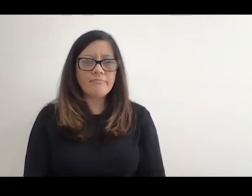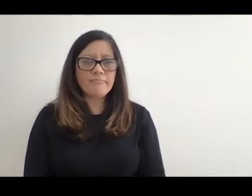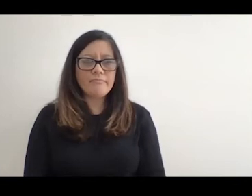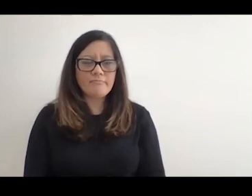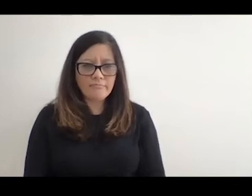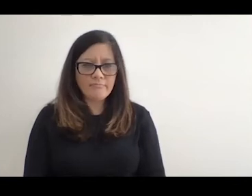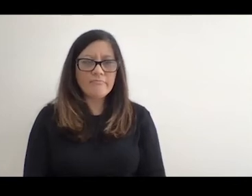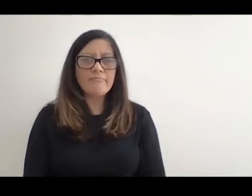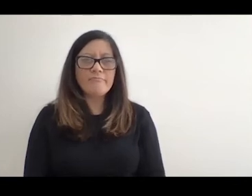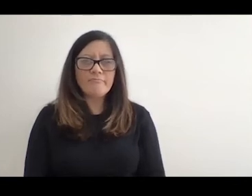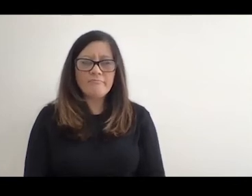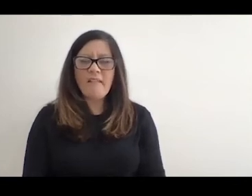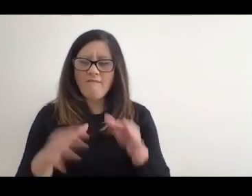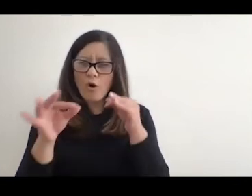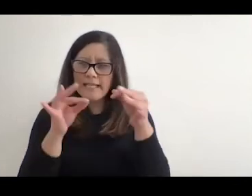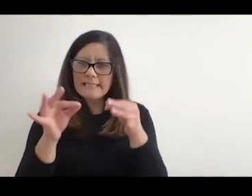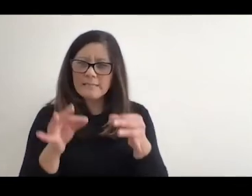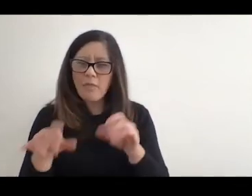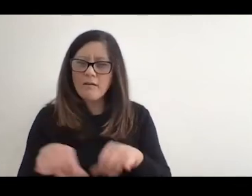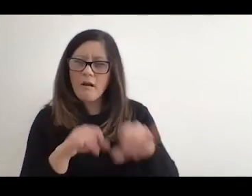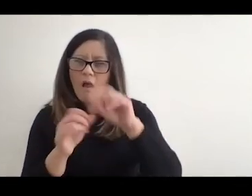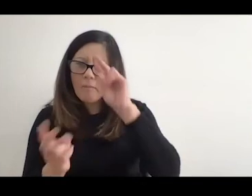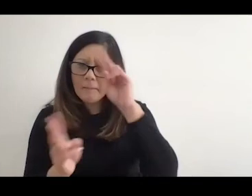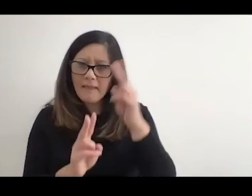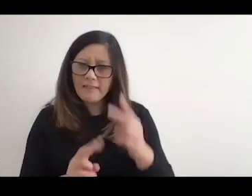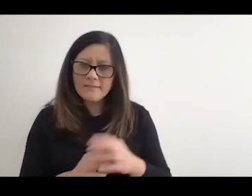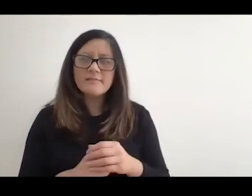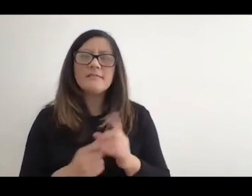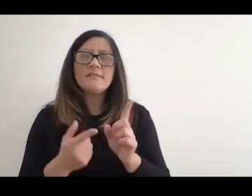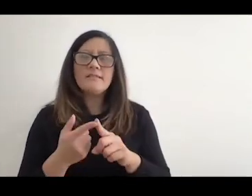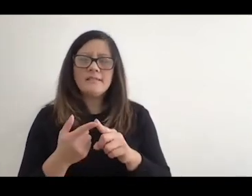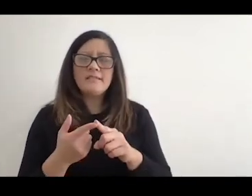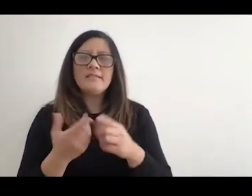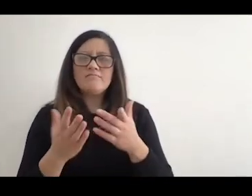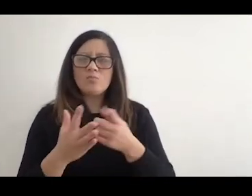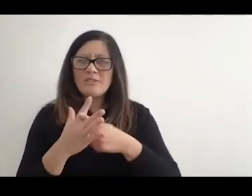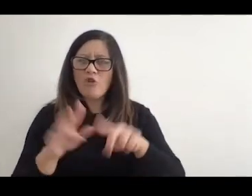We've dealt with the myths we've looked at. Functional fashion we've started to look at it.